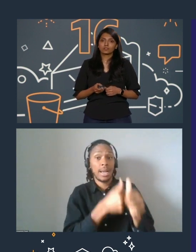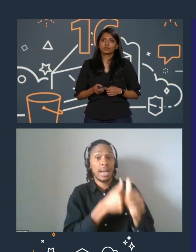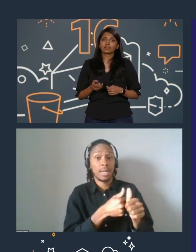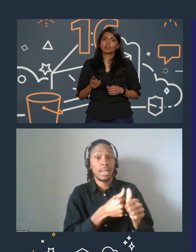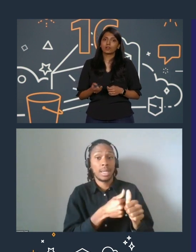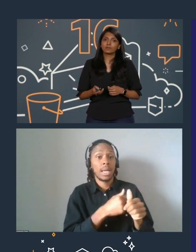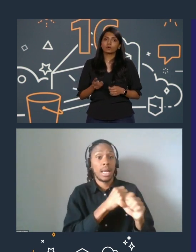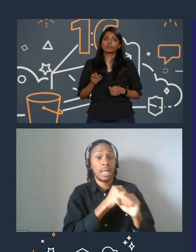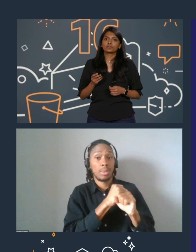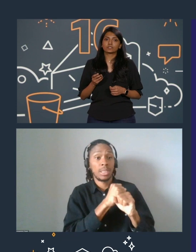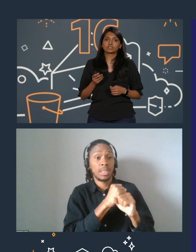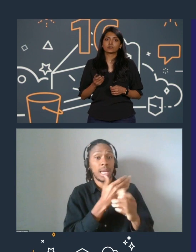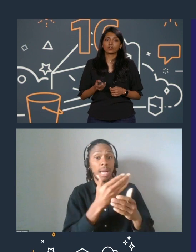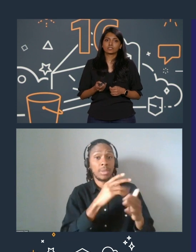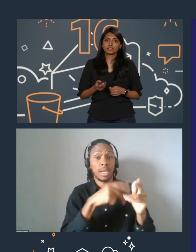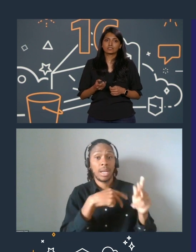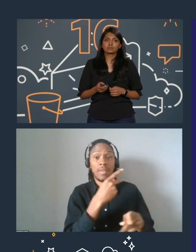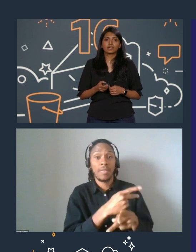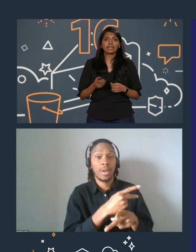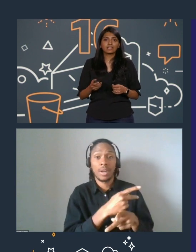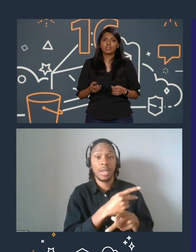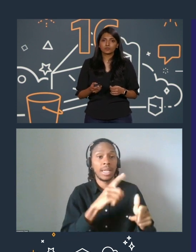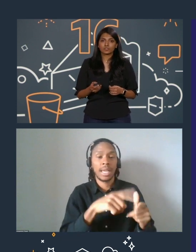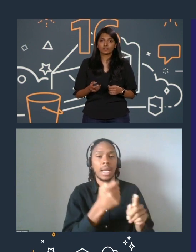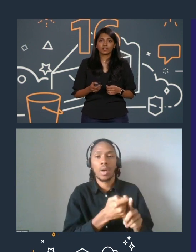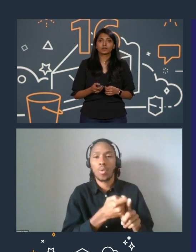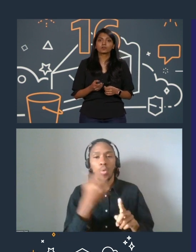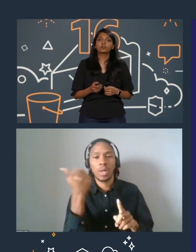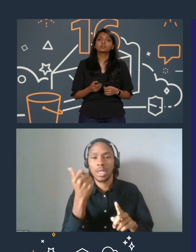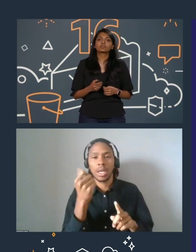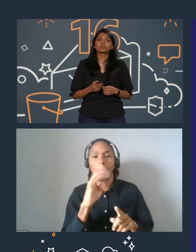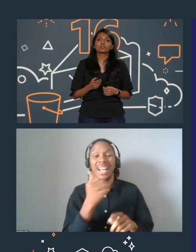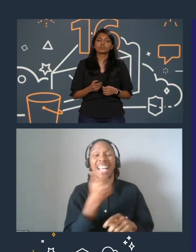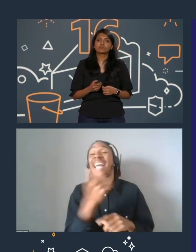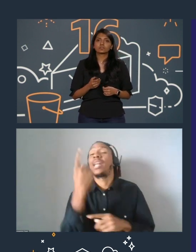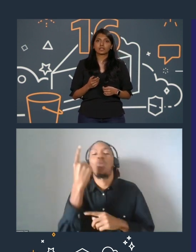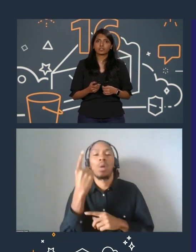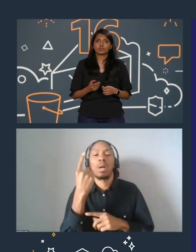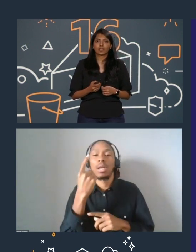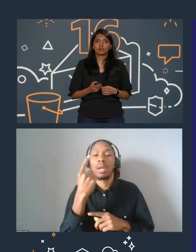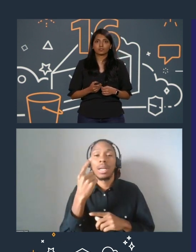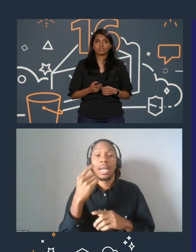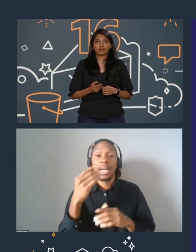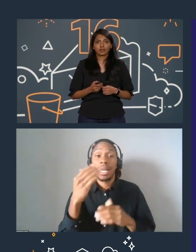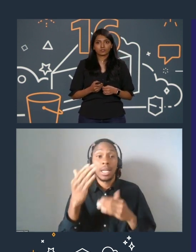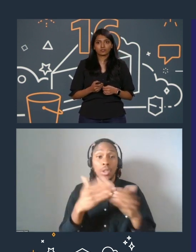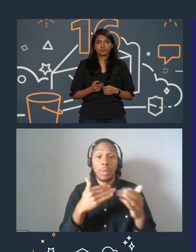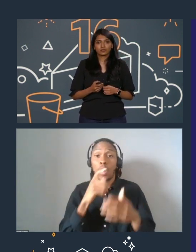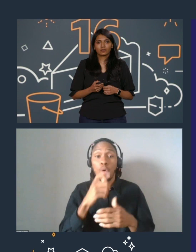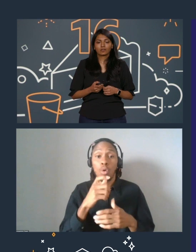cannot be overwritten or deleted by any user, including the root user in your AWS account.